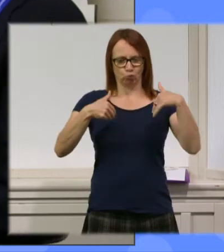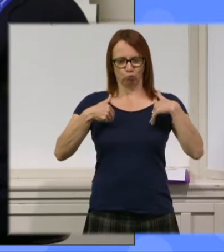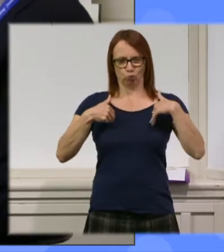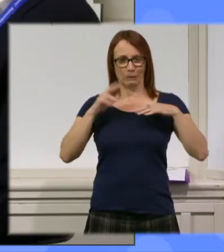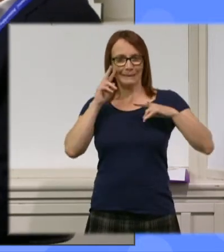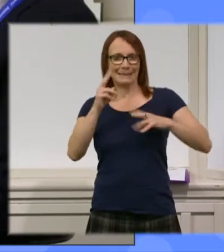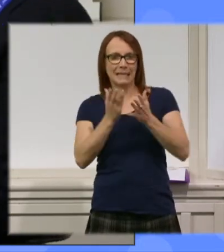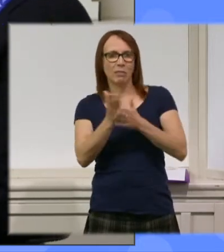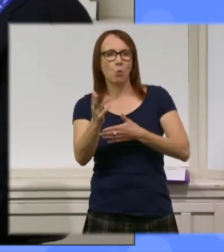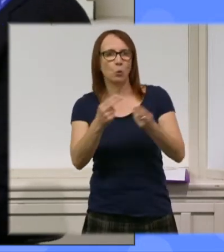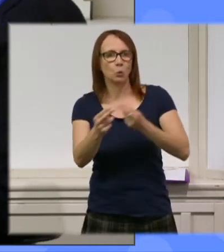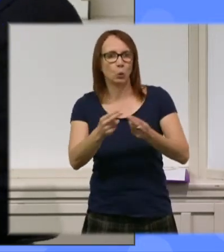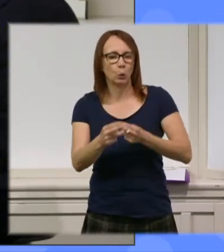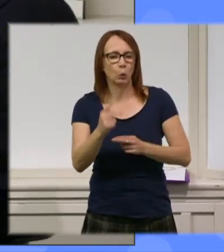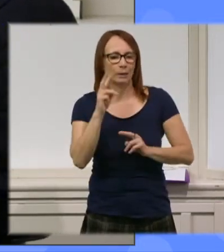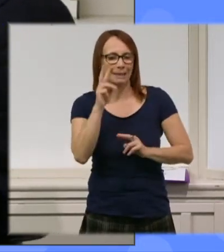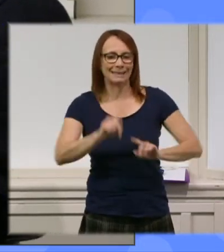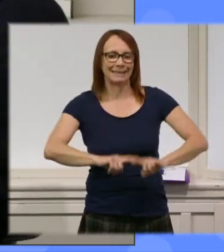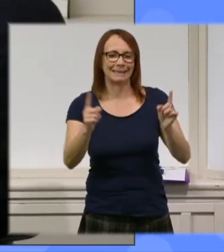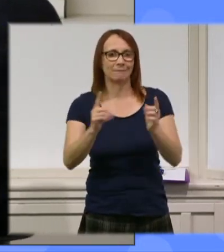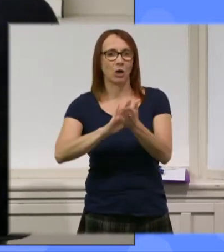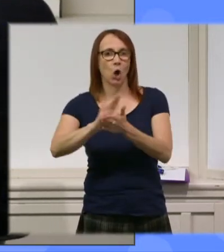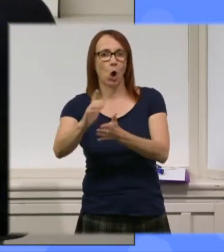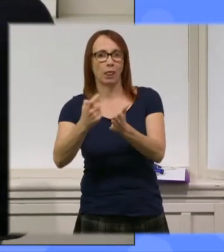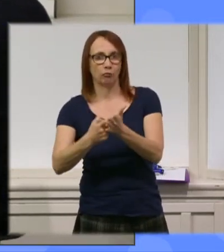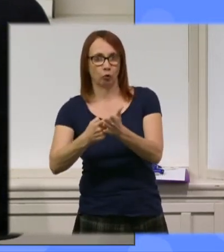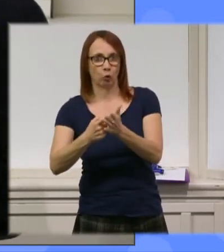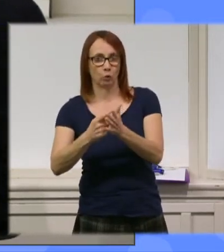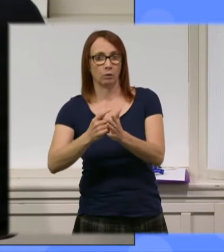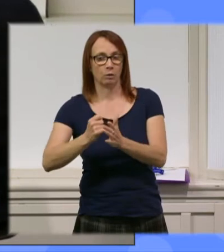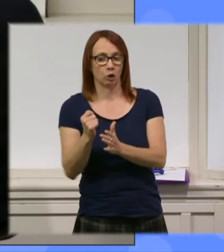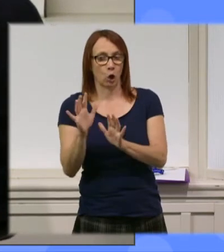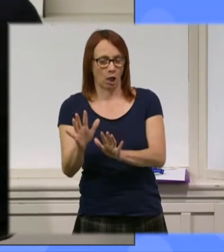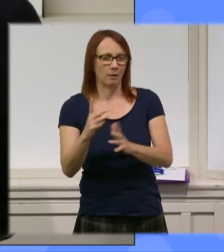that's a major difference between the Westminster Parliament and the Holyrood Parliament so in Westminster Parliament because it's a first-past-the-post